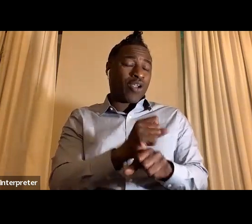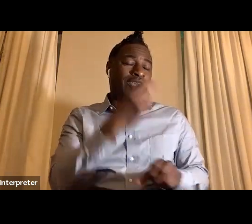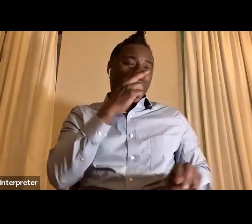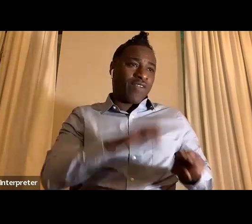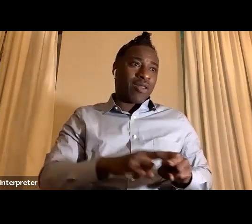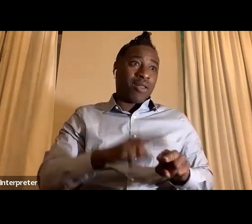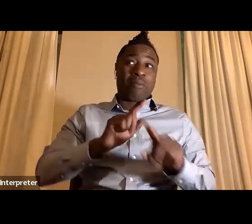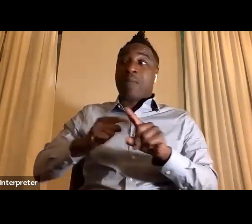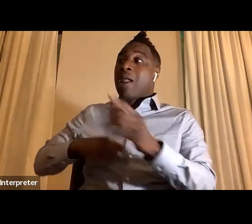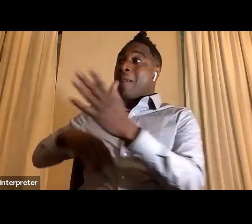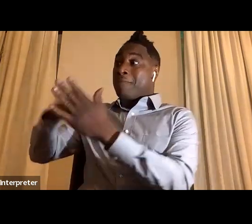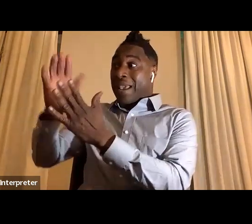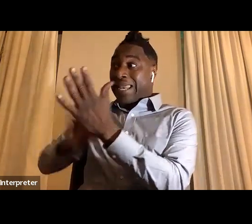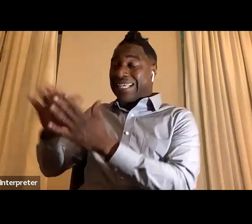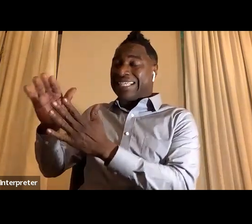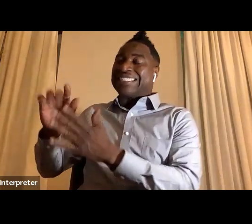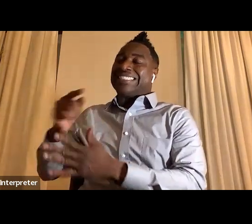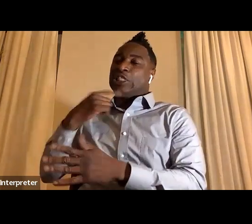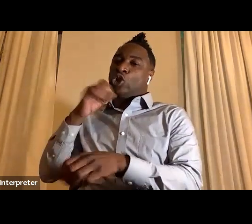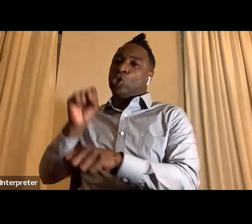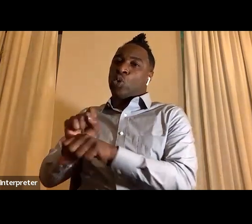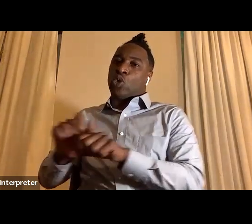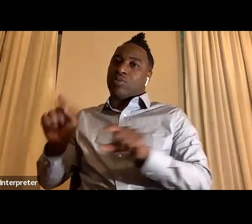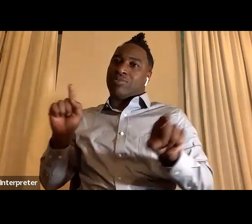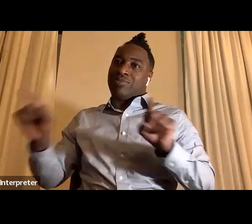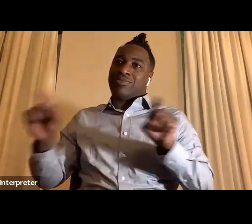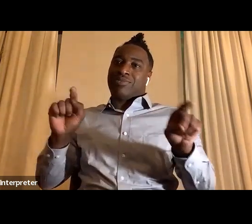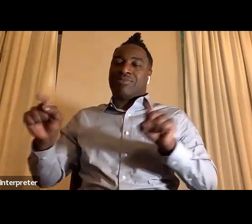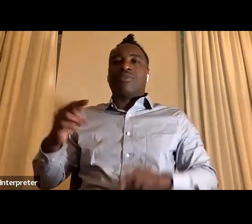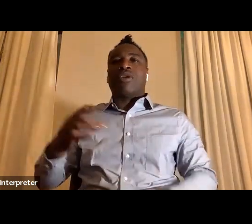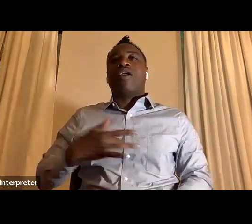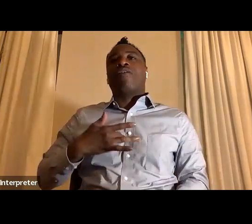And it's because I just feel like I can get my